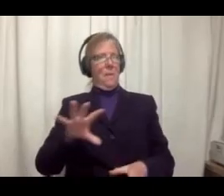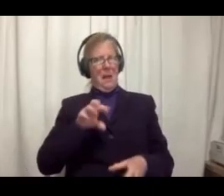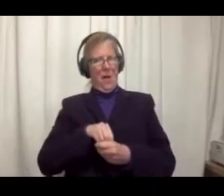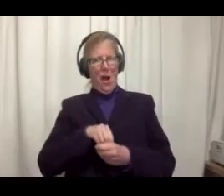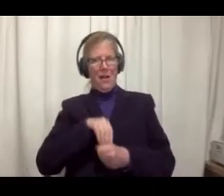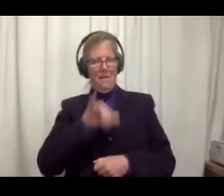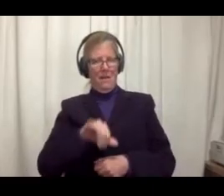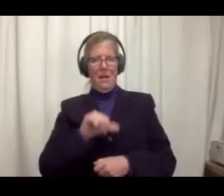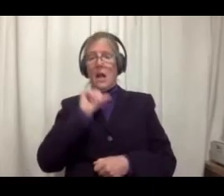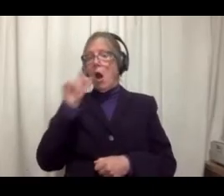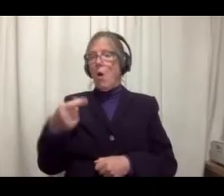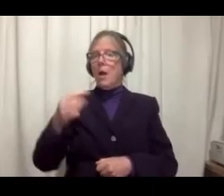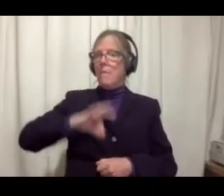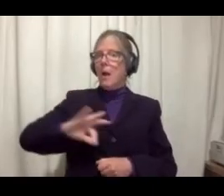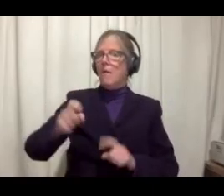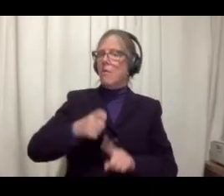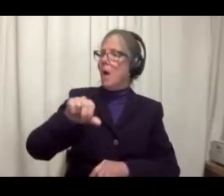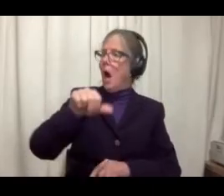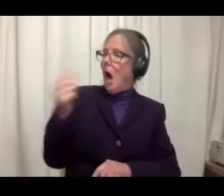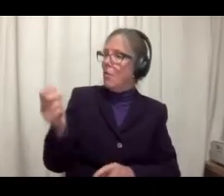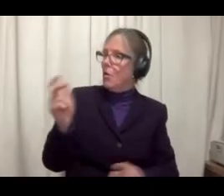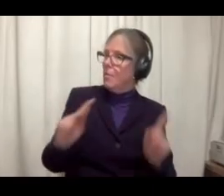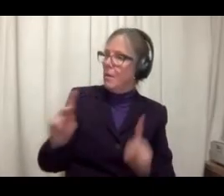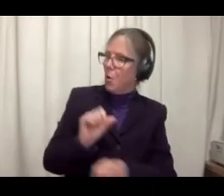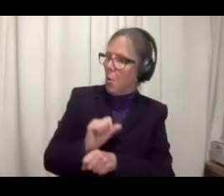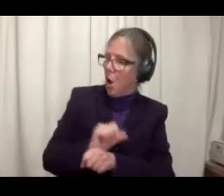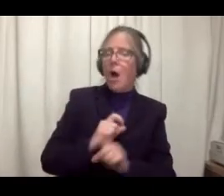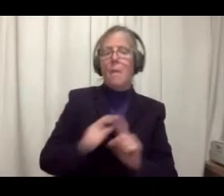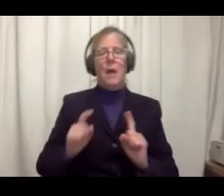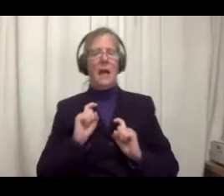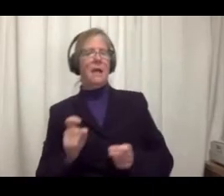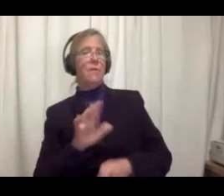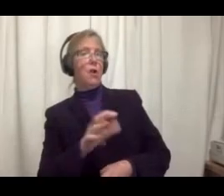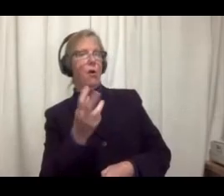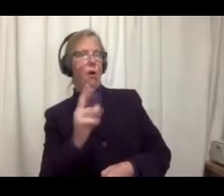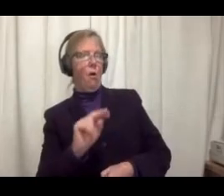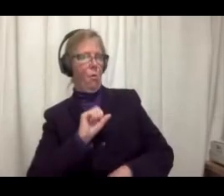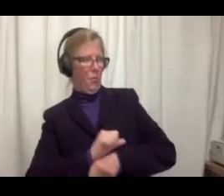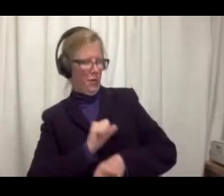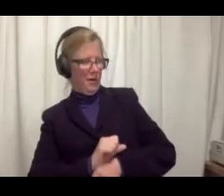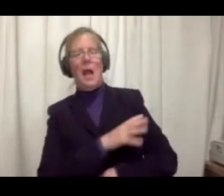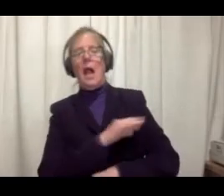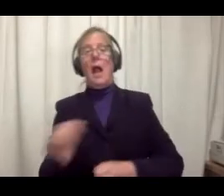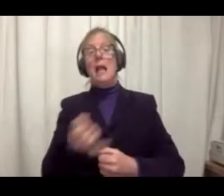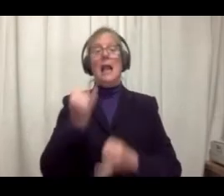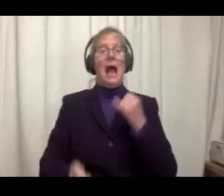others’ work, but contributing your own. And finally, you're supported throughout